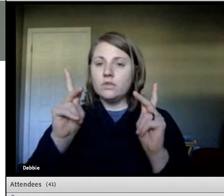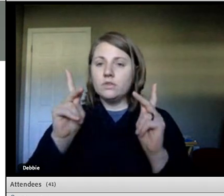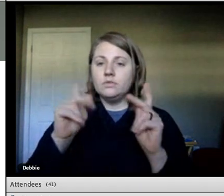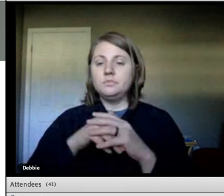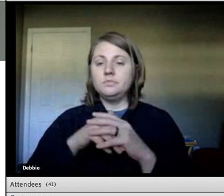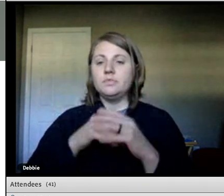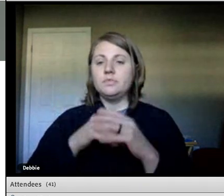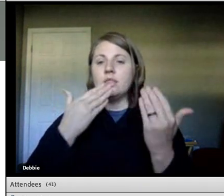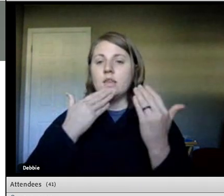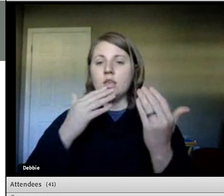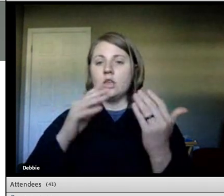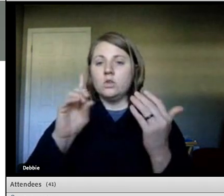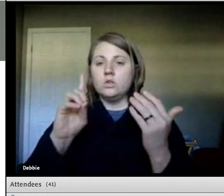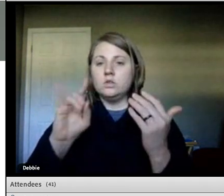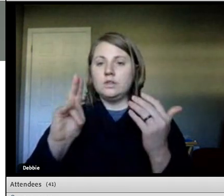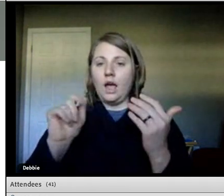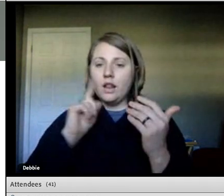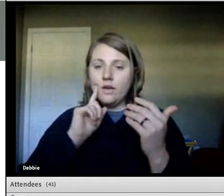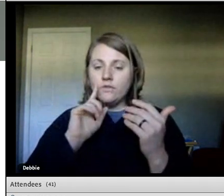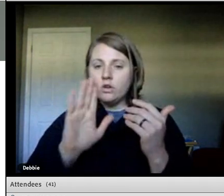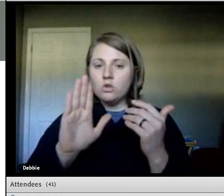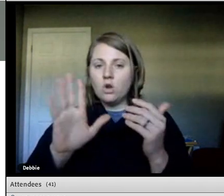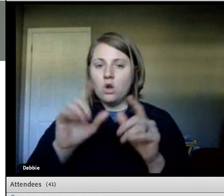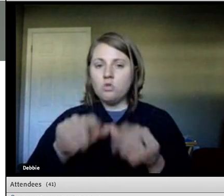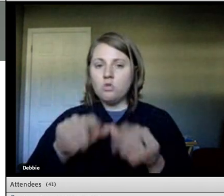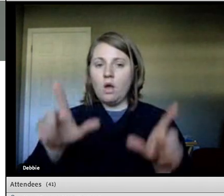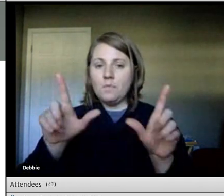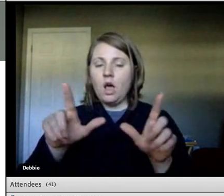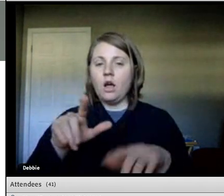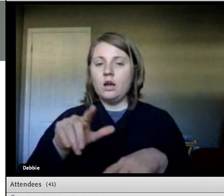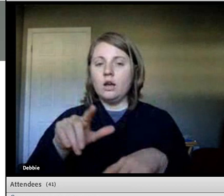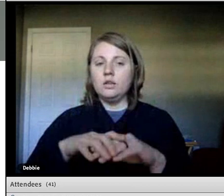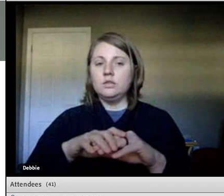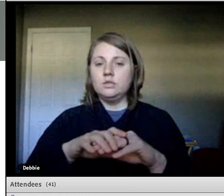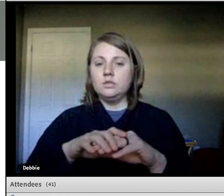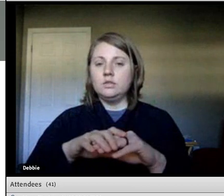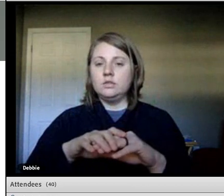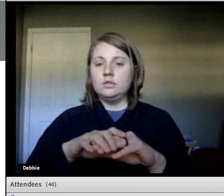If you enjoyed this webinar, we ask you to join us